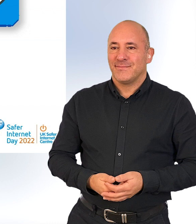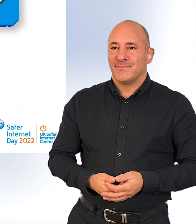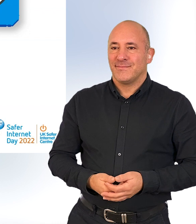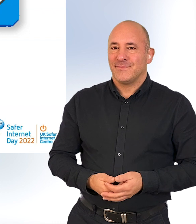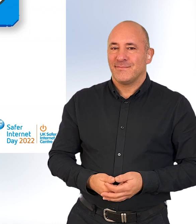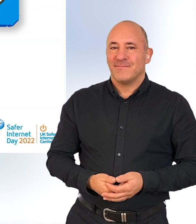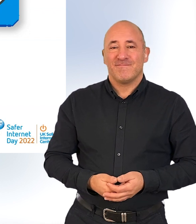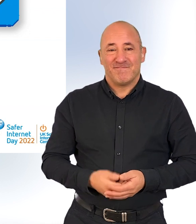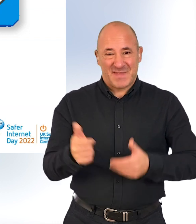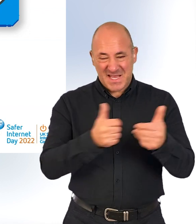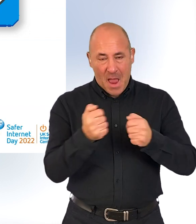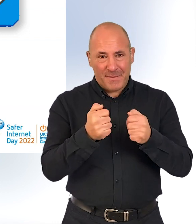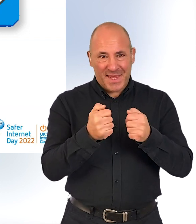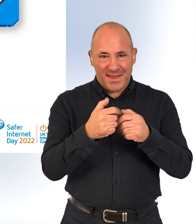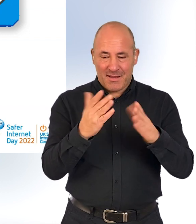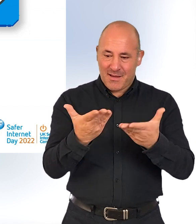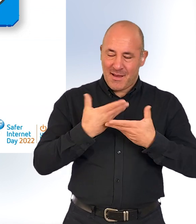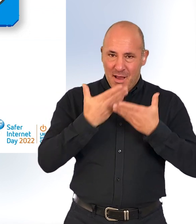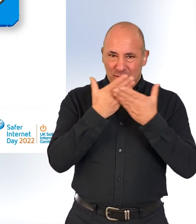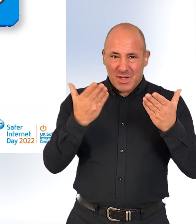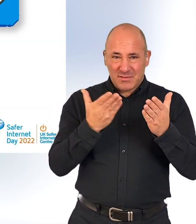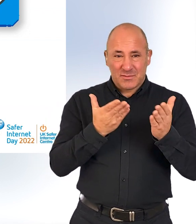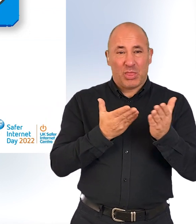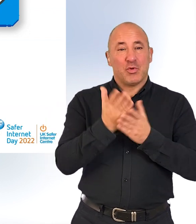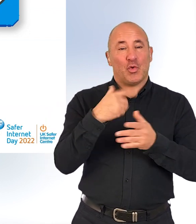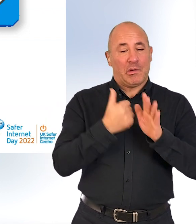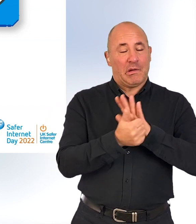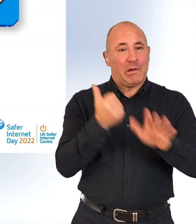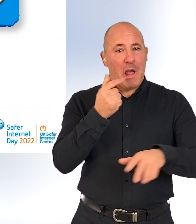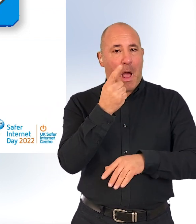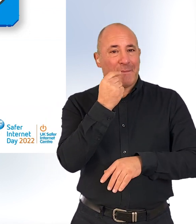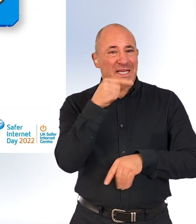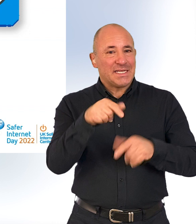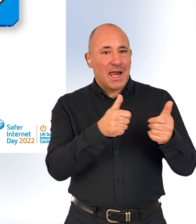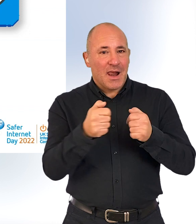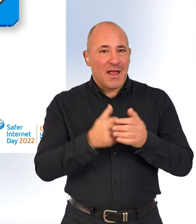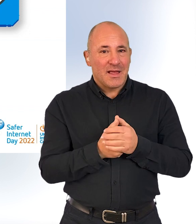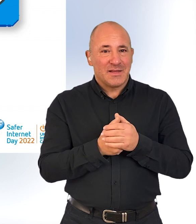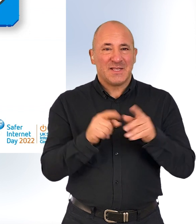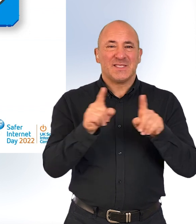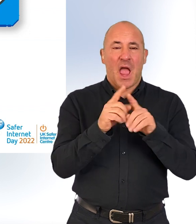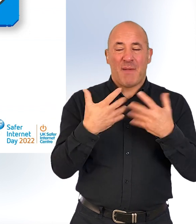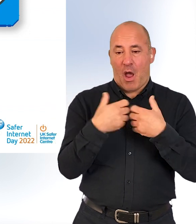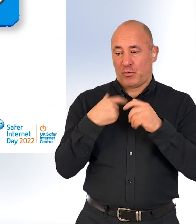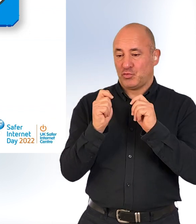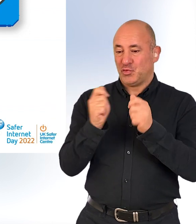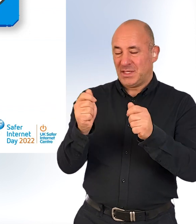In gaming you may earn respect through your ability in games. You can also earn respect with the way you treat others,